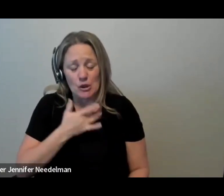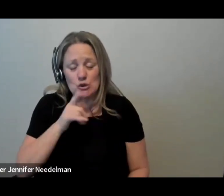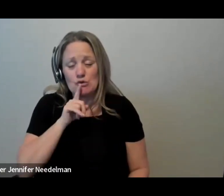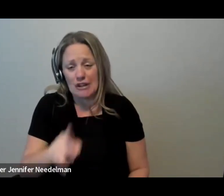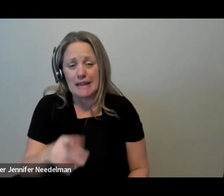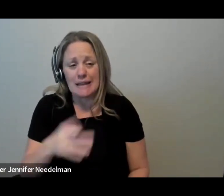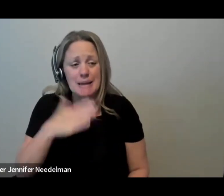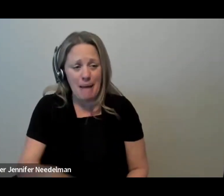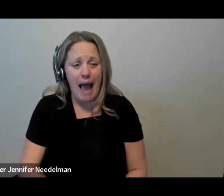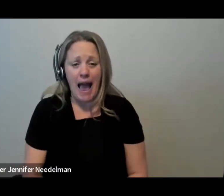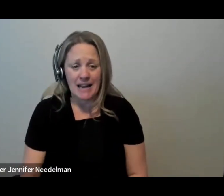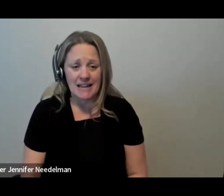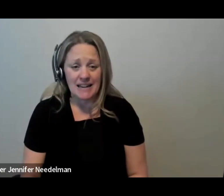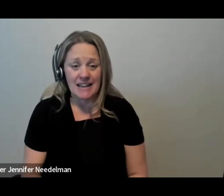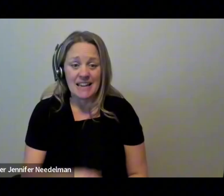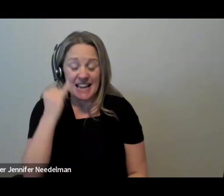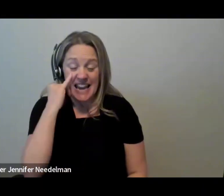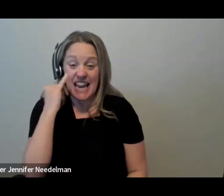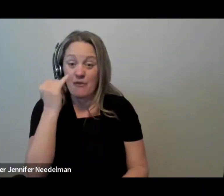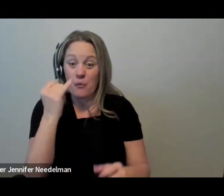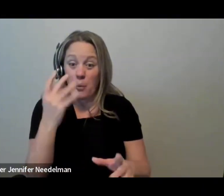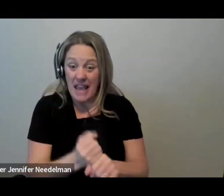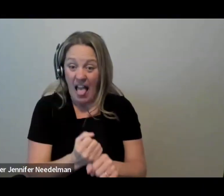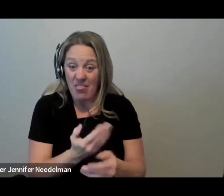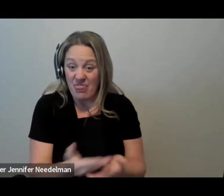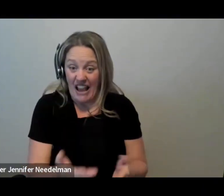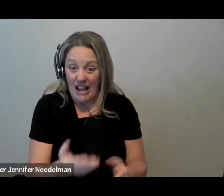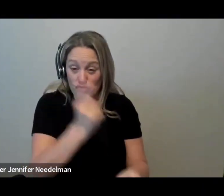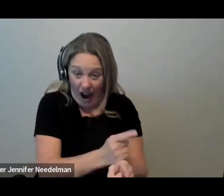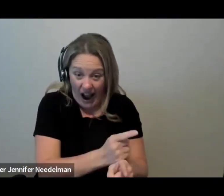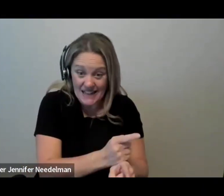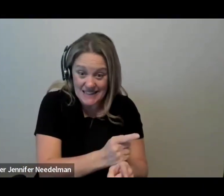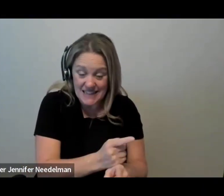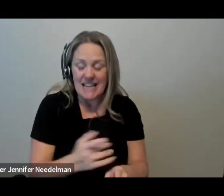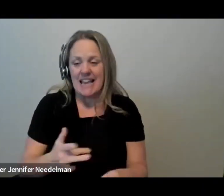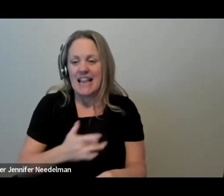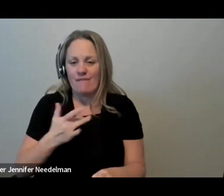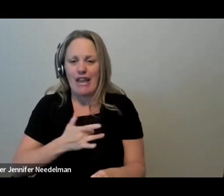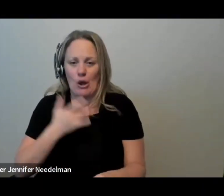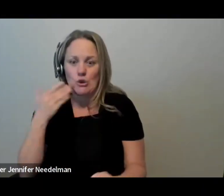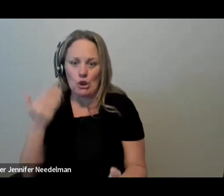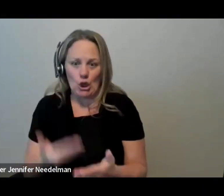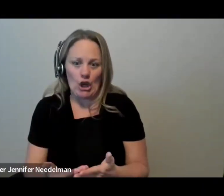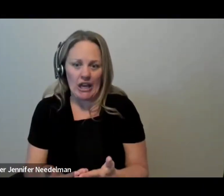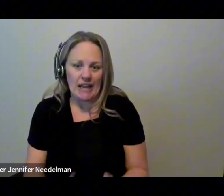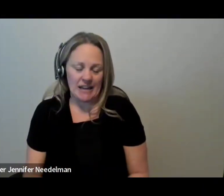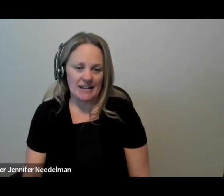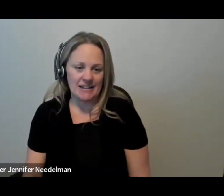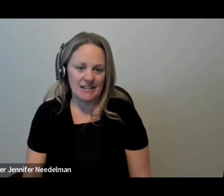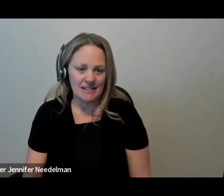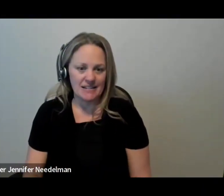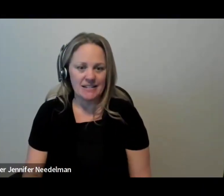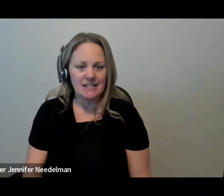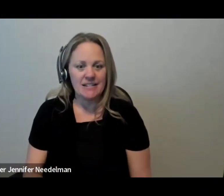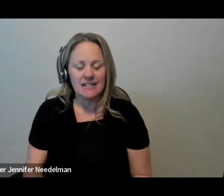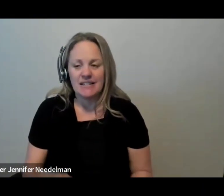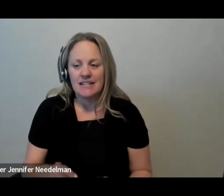but when we get things right, it feels really, really good and we make some change. And so it's like those things you gotta, it's like when you're hiking up a mountain or,